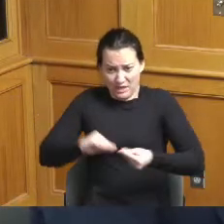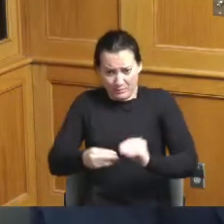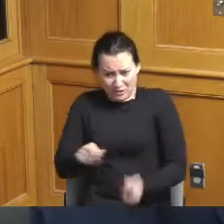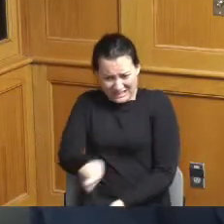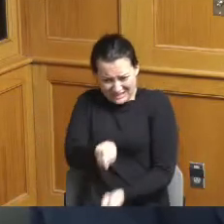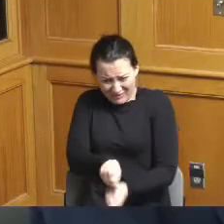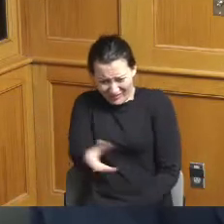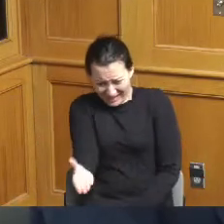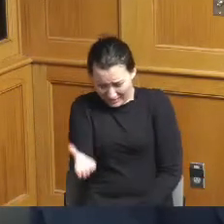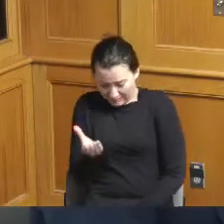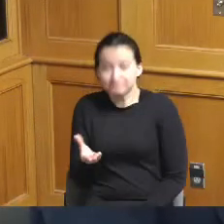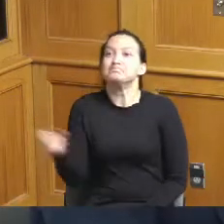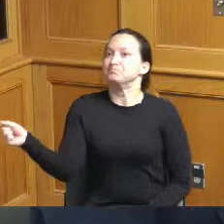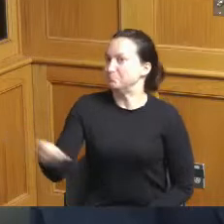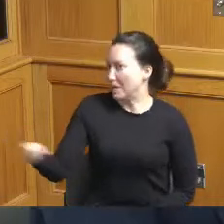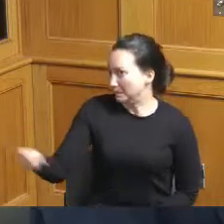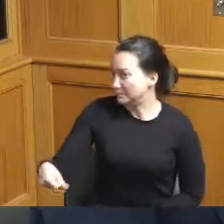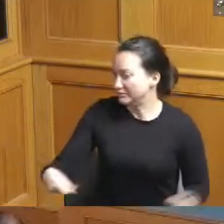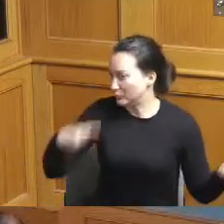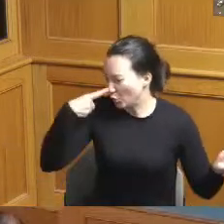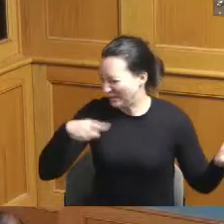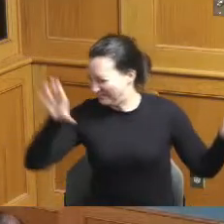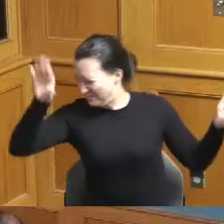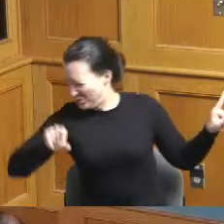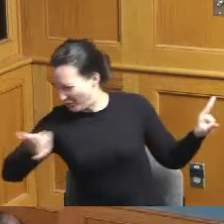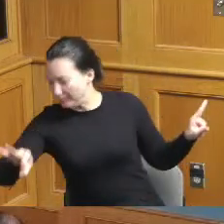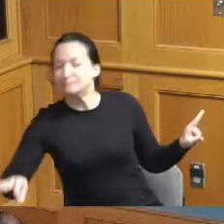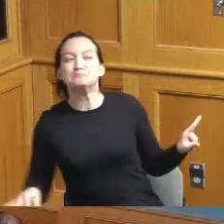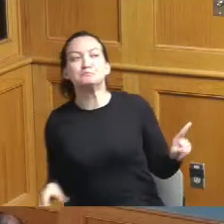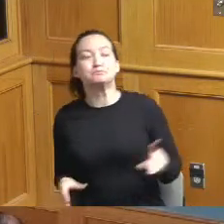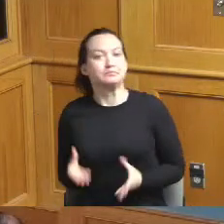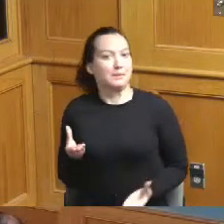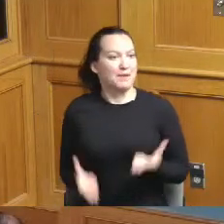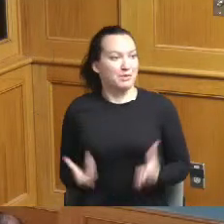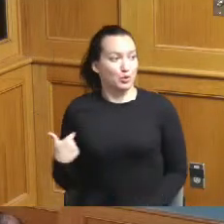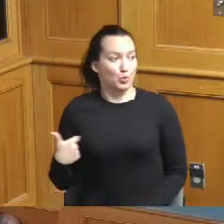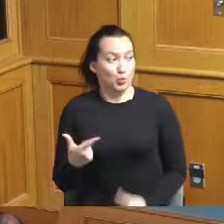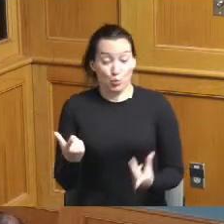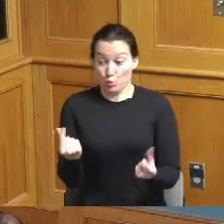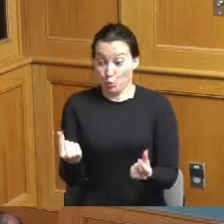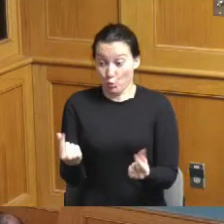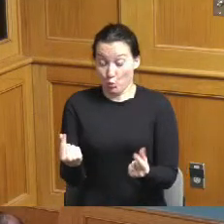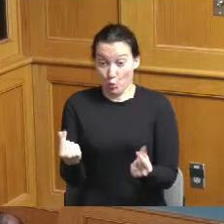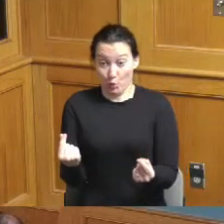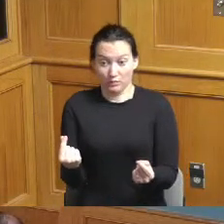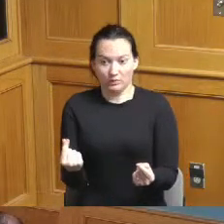we were sent yeah so and if I just jump in so and maybe what we do is when we when we don't have